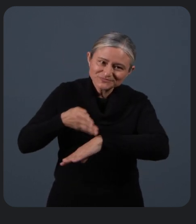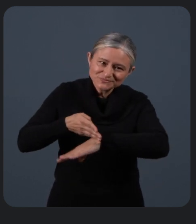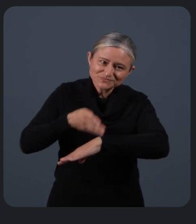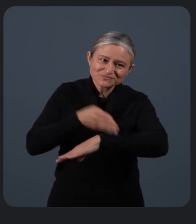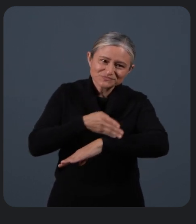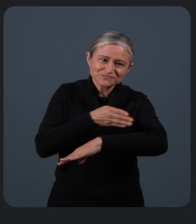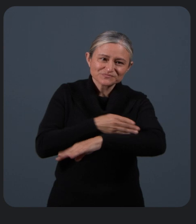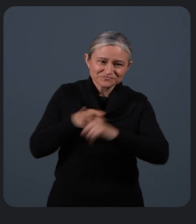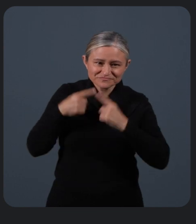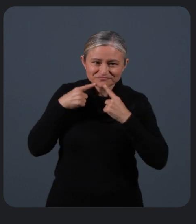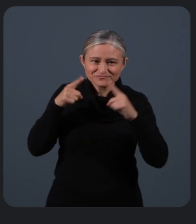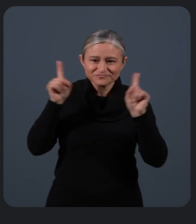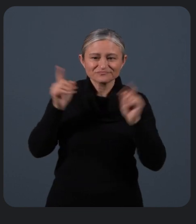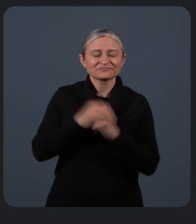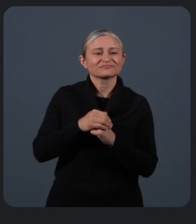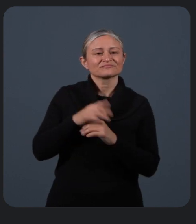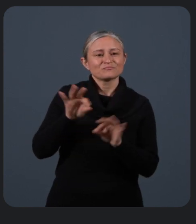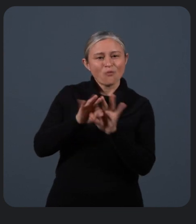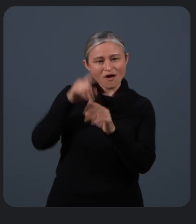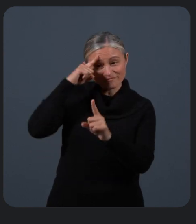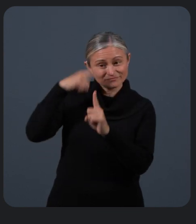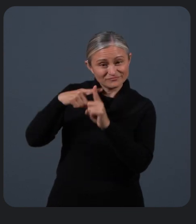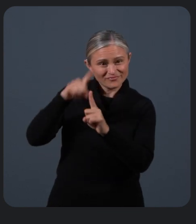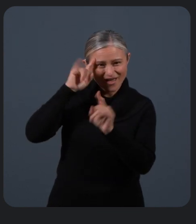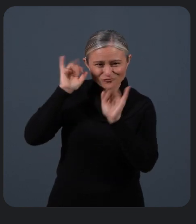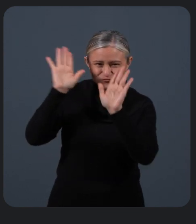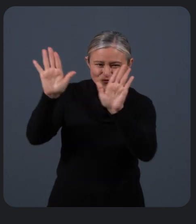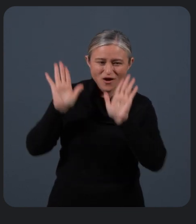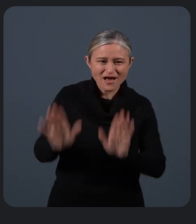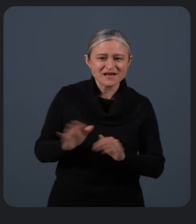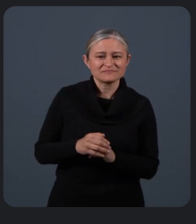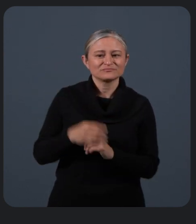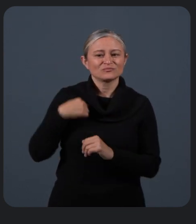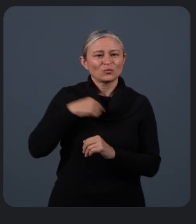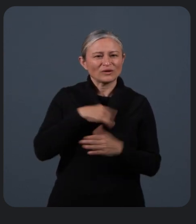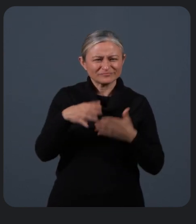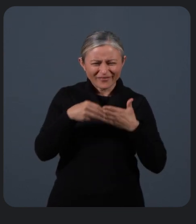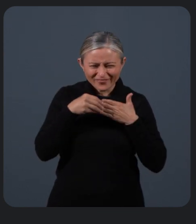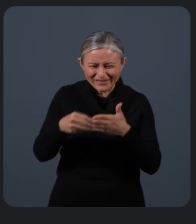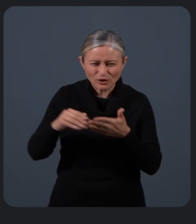And, as Sundar shared, we're pioneering research in this area in collaboration with teams